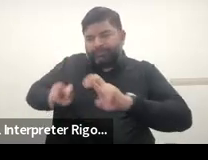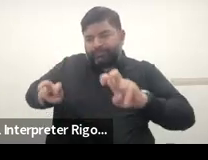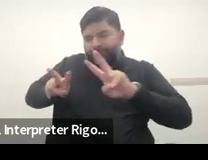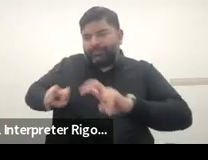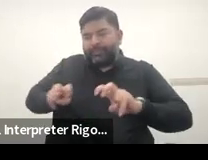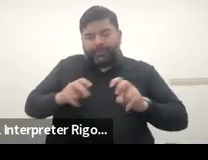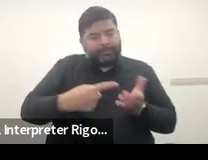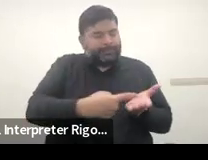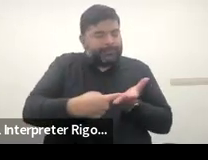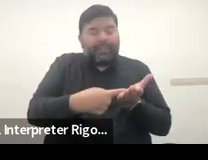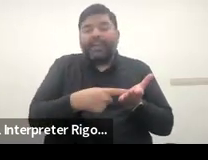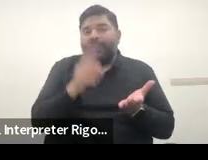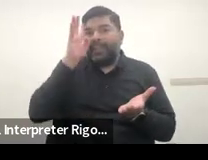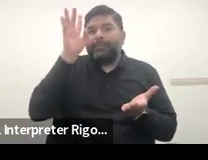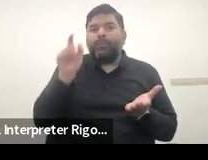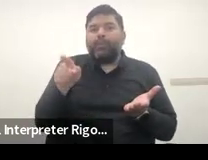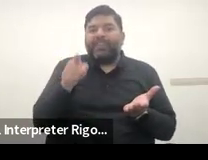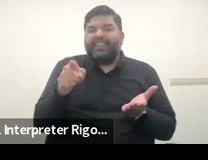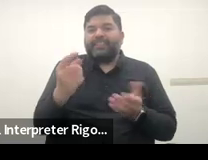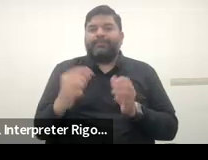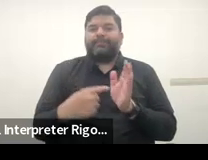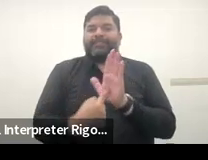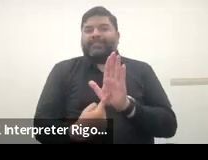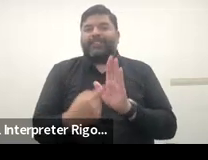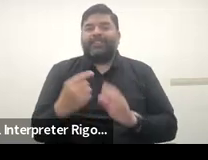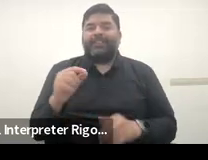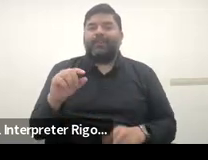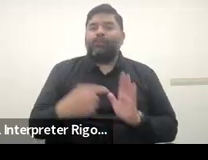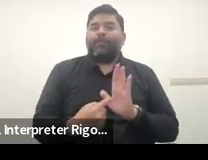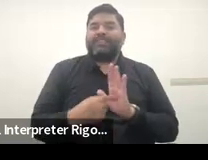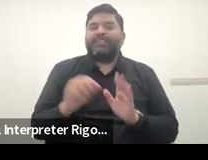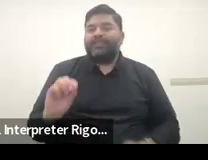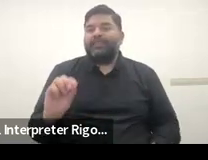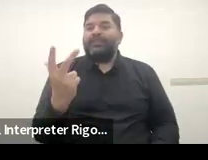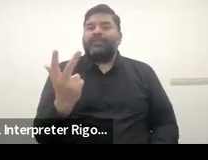representation or this sign which is related to the sign for lotus which is what